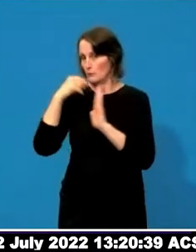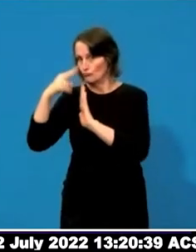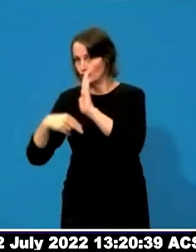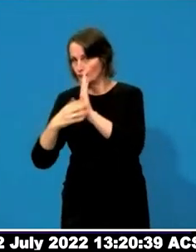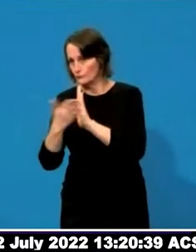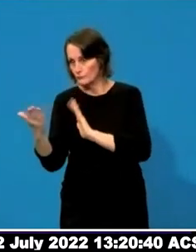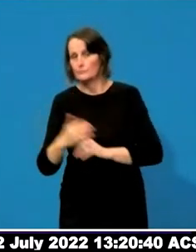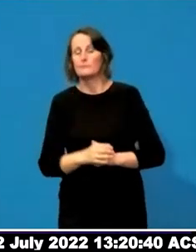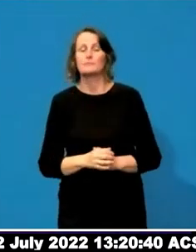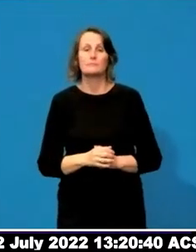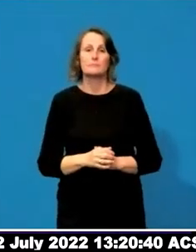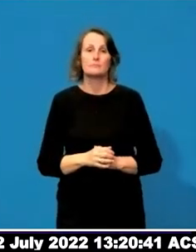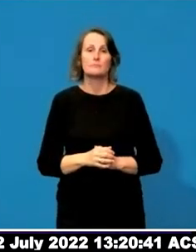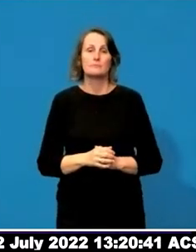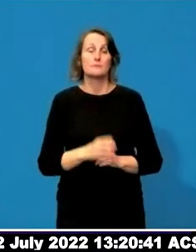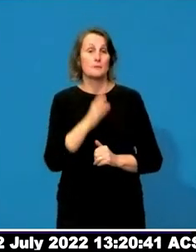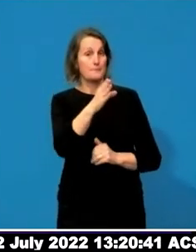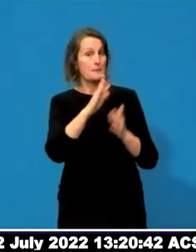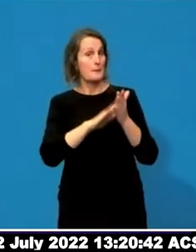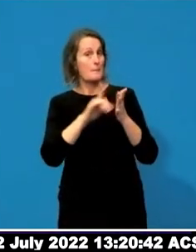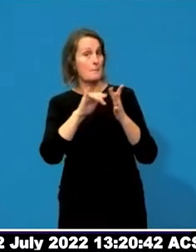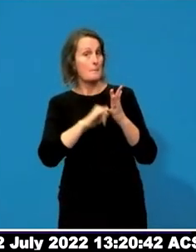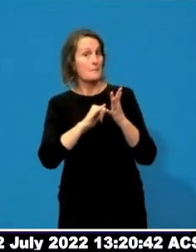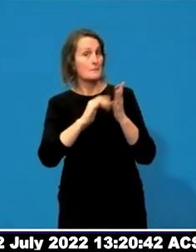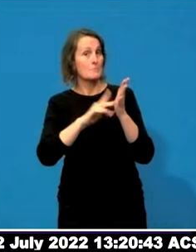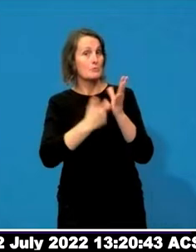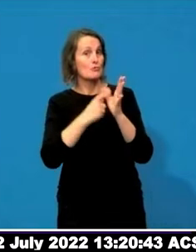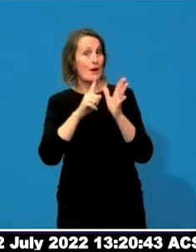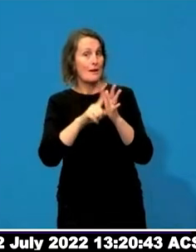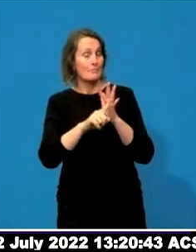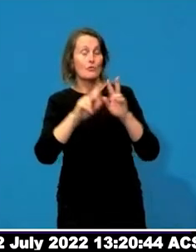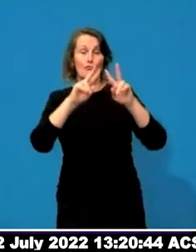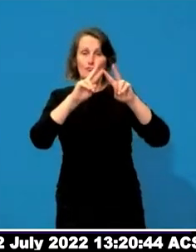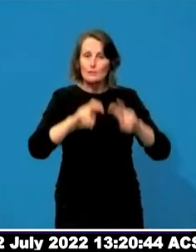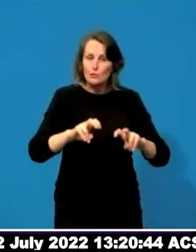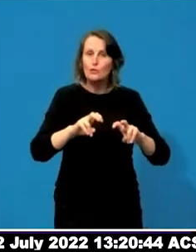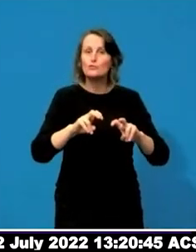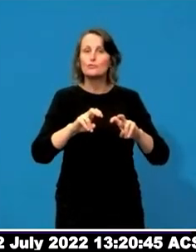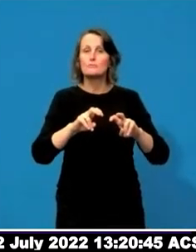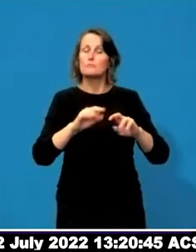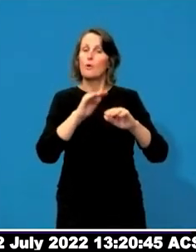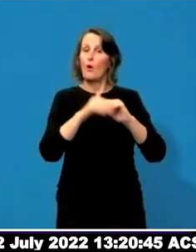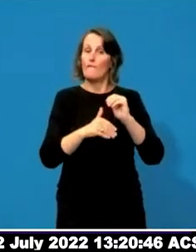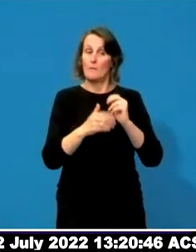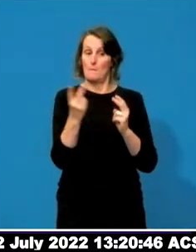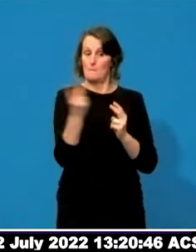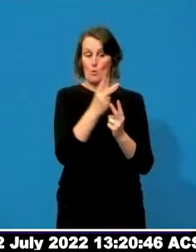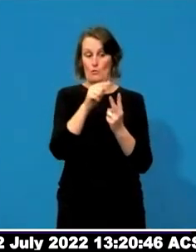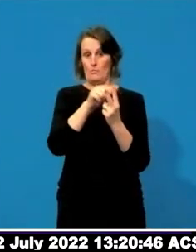Ms McRae, if I could start with you. Was the research underpinning the findings and recommendations of both of those reports